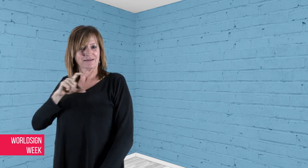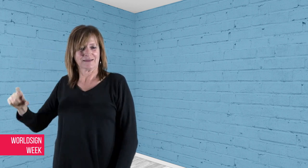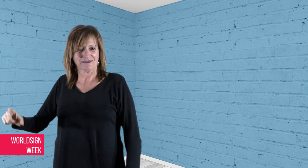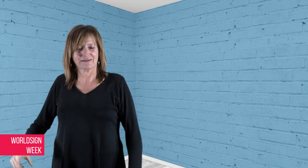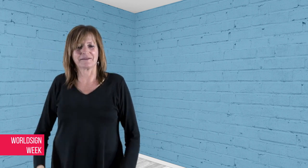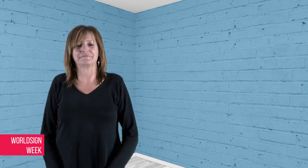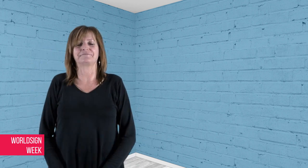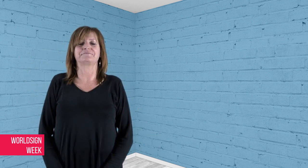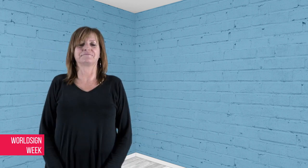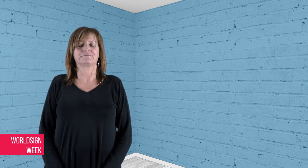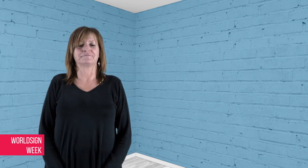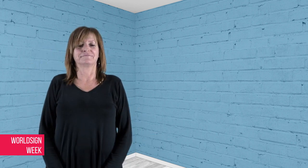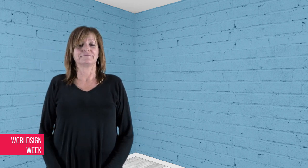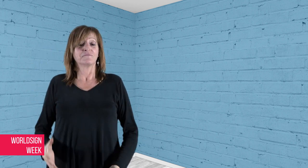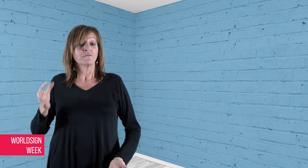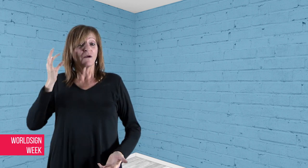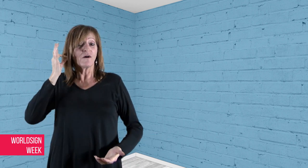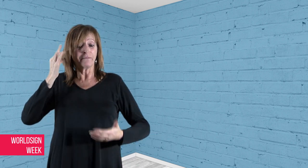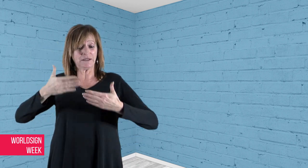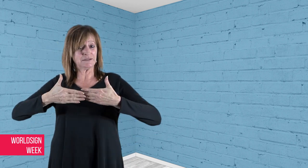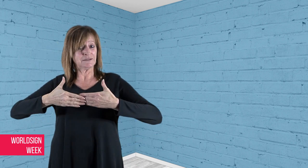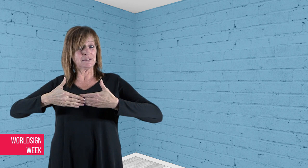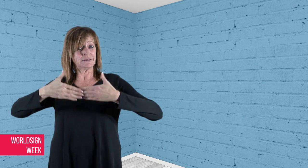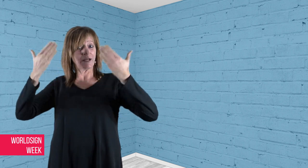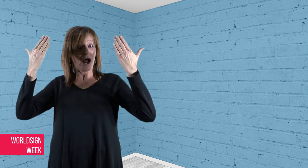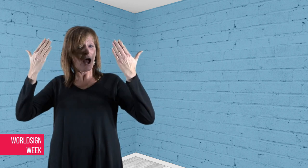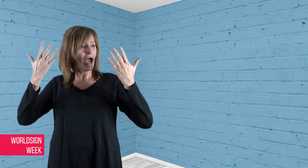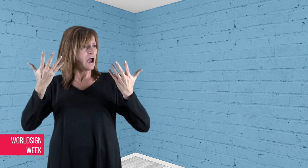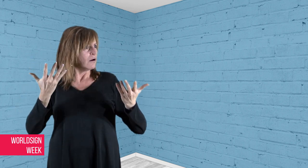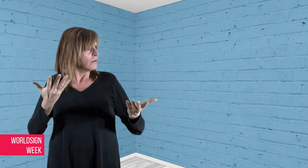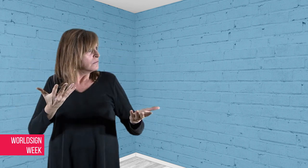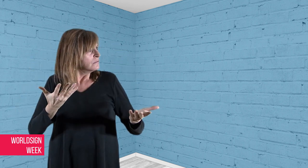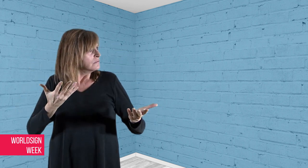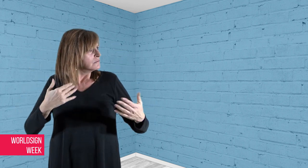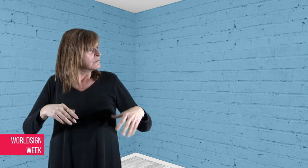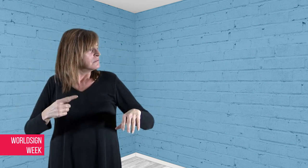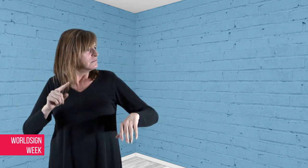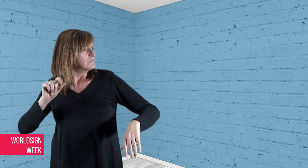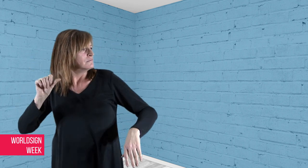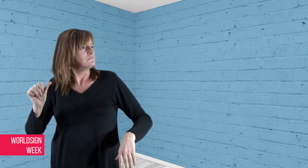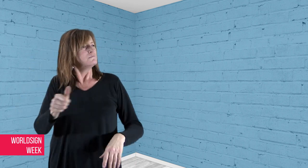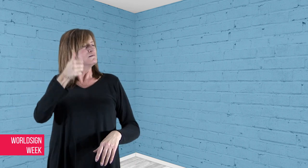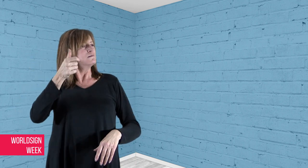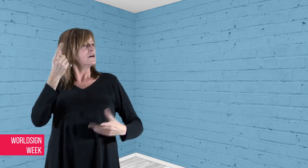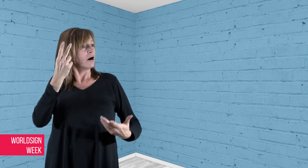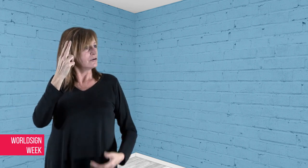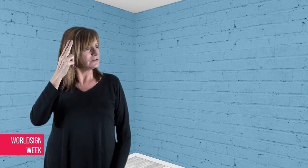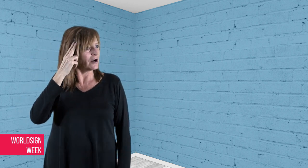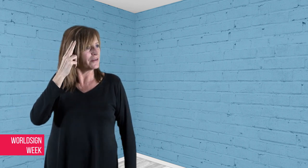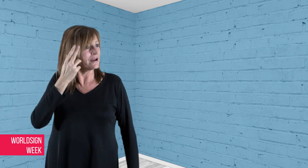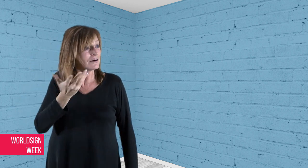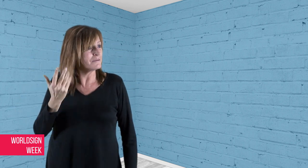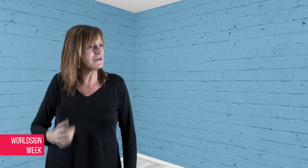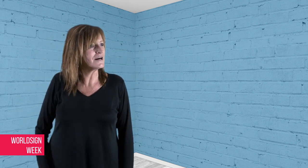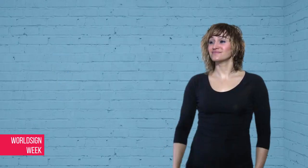the past week. Women’s Day - history in Saudi Arabia!